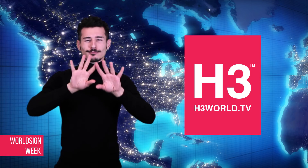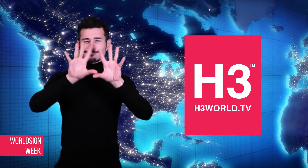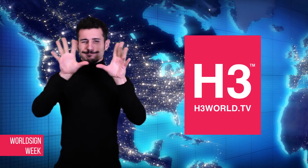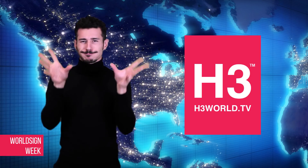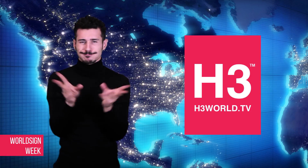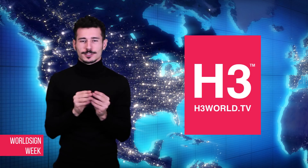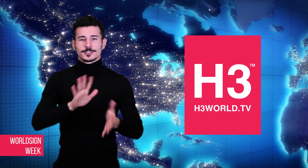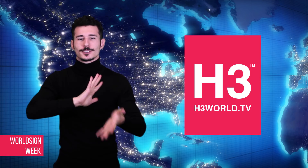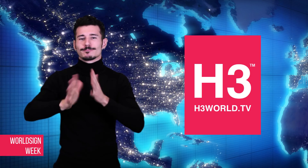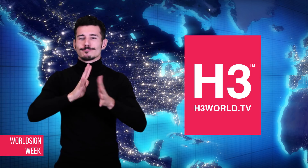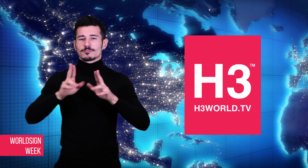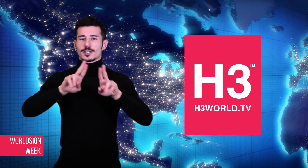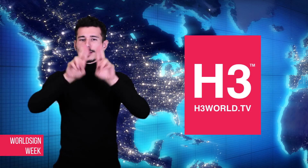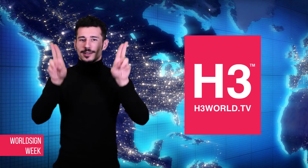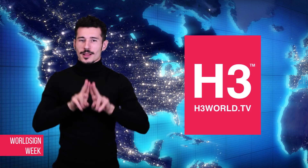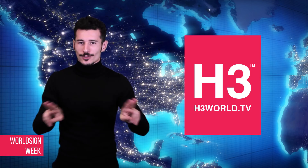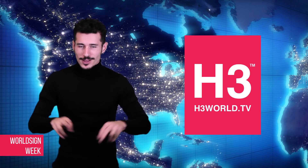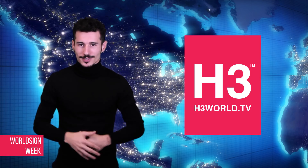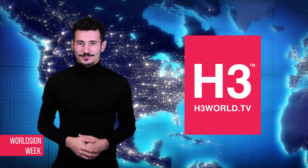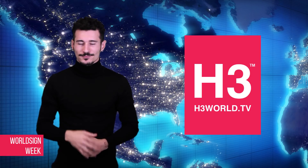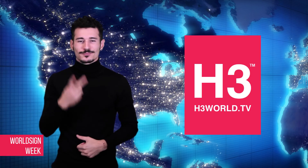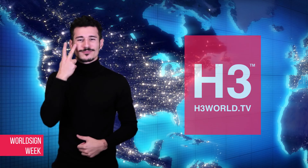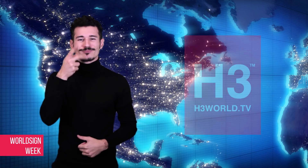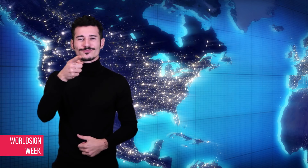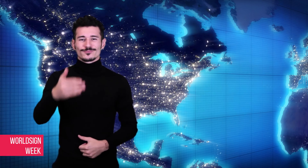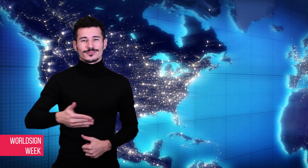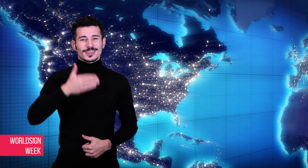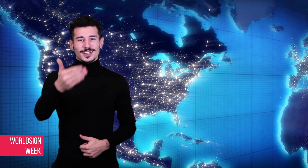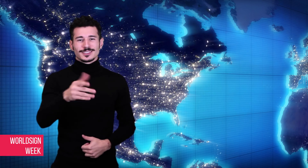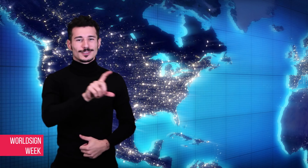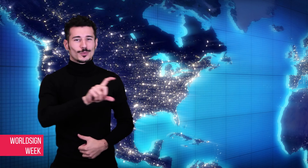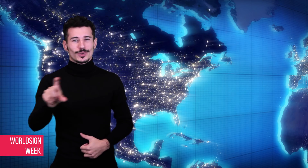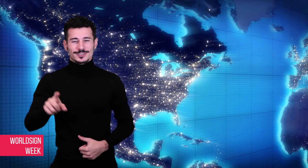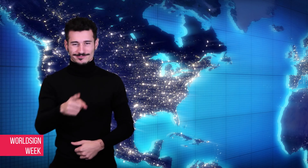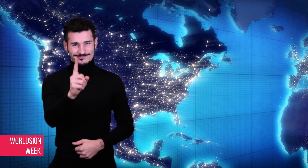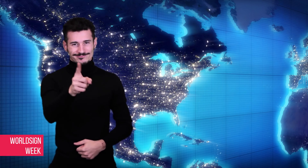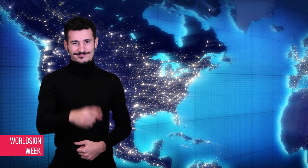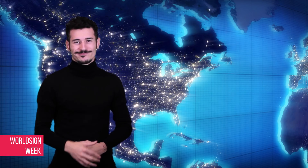all in International Sign. See you next week.